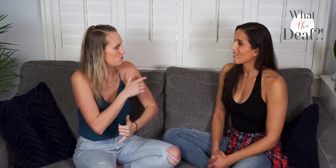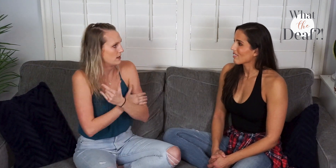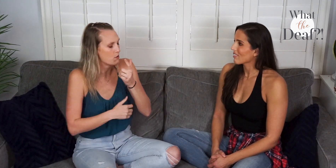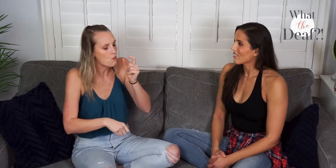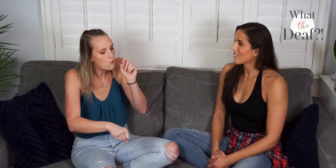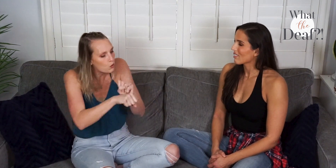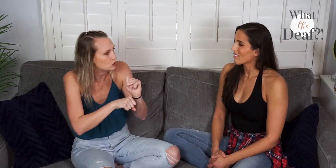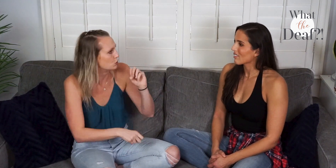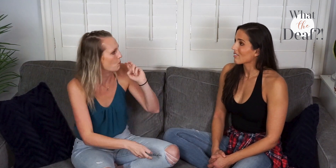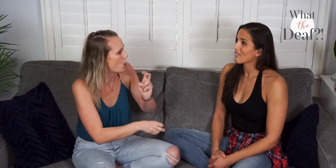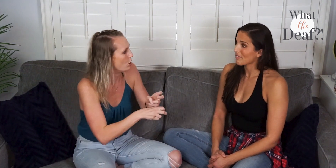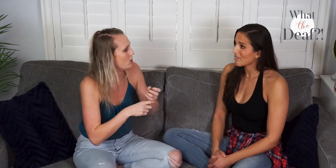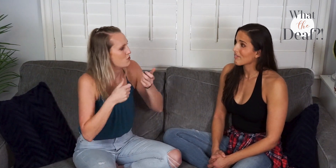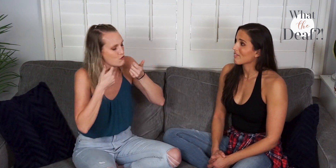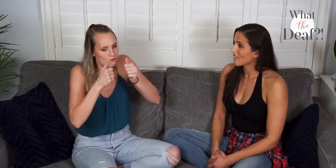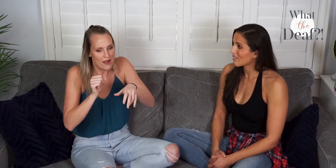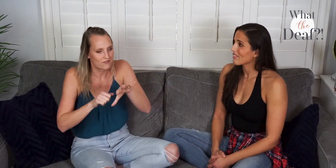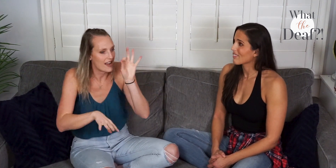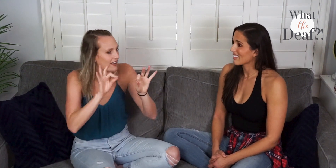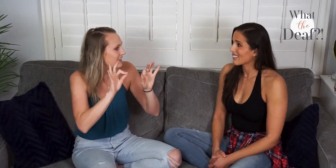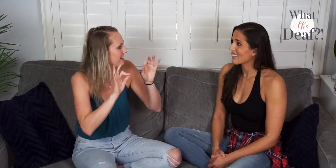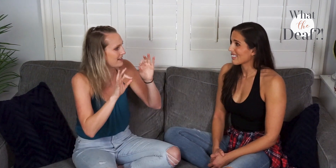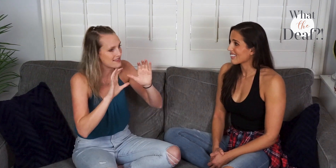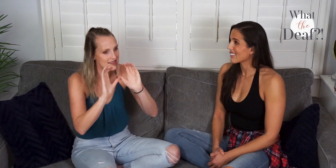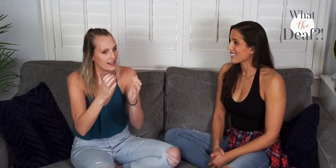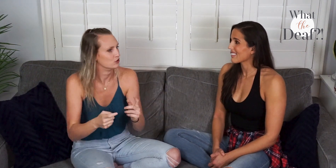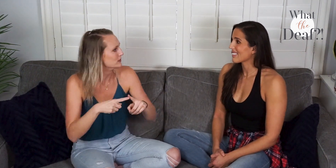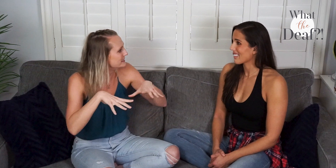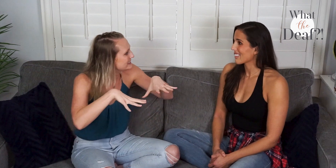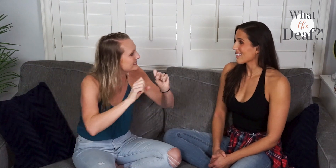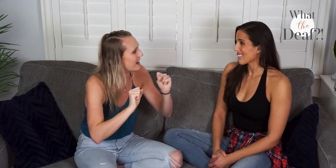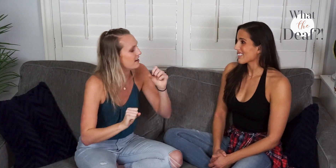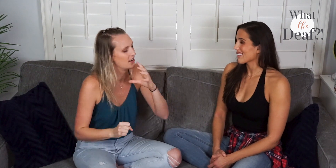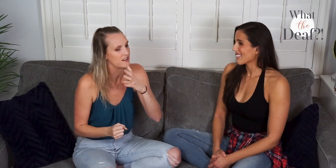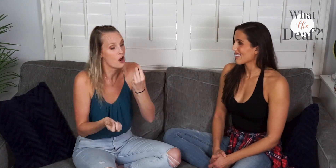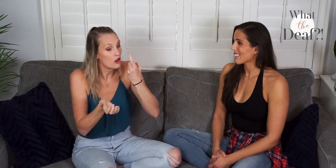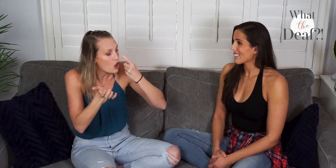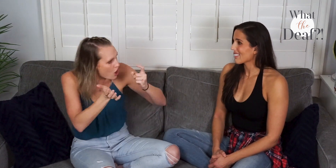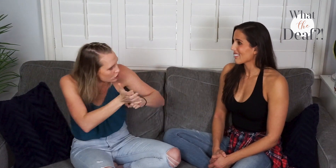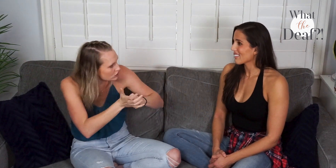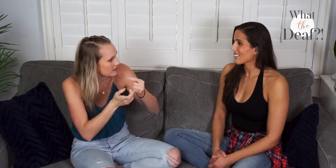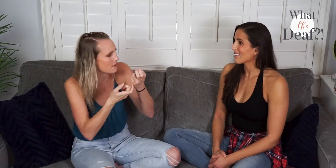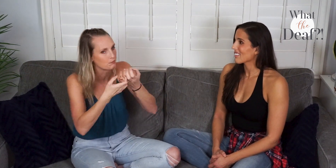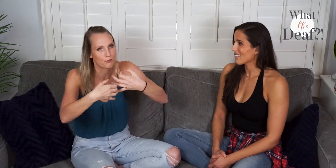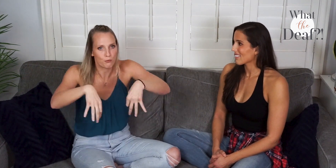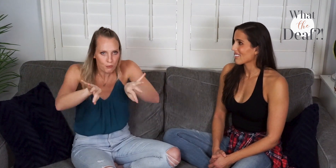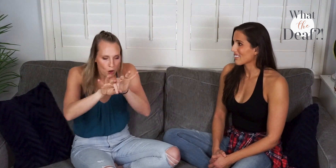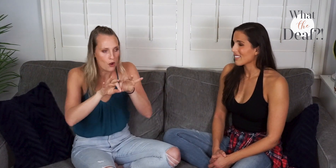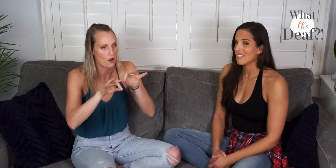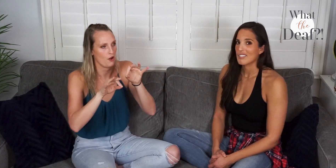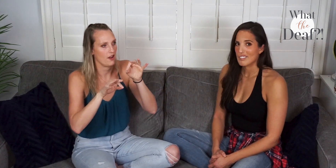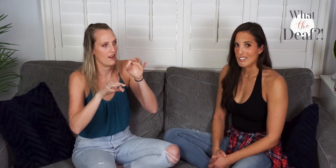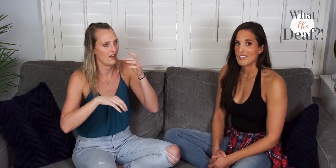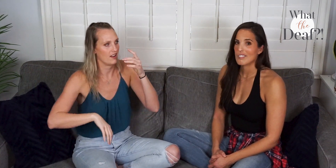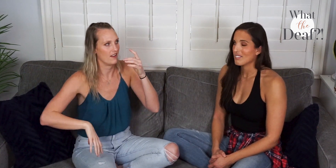to this day, they've worked so hard trying to find classes to take and they acknowledge the importance